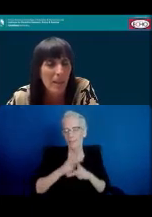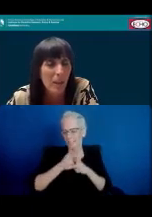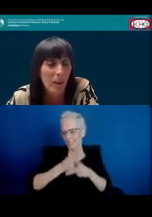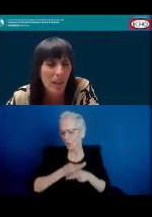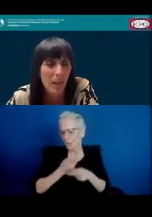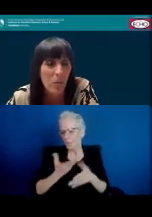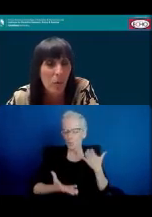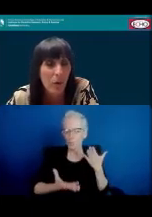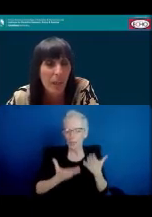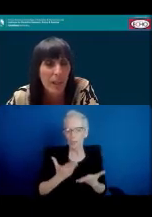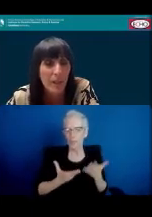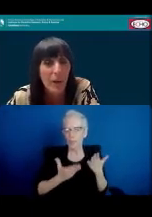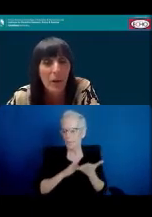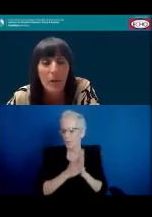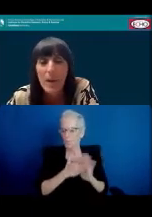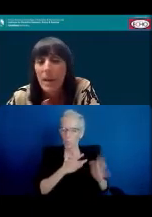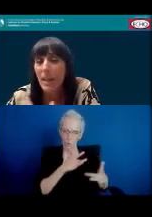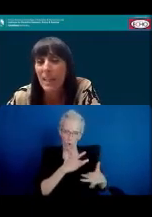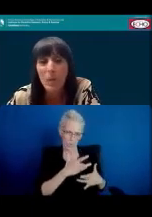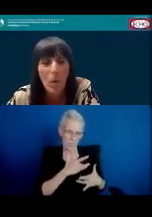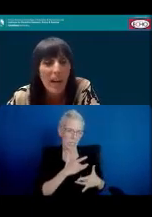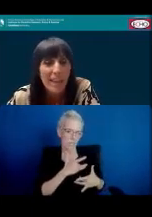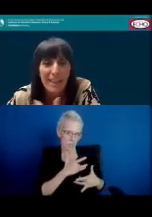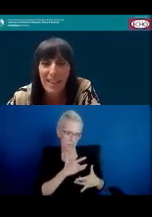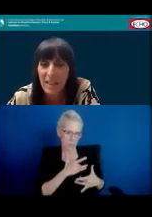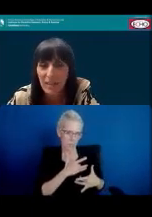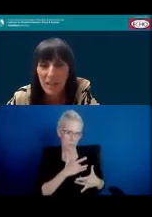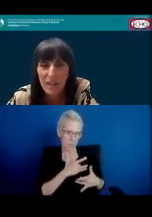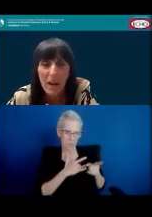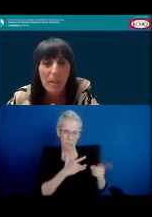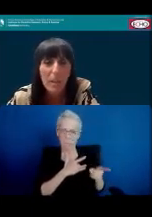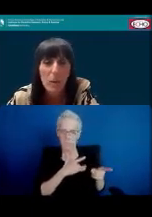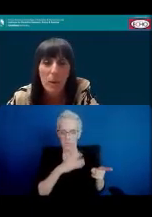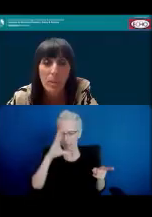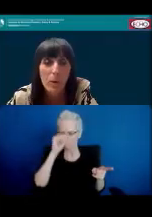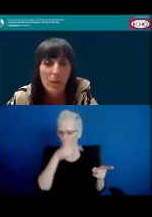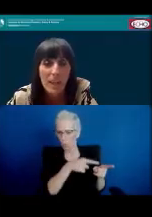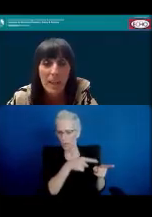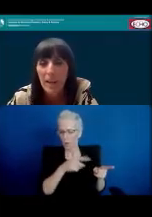start getting worried. So he's wild. He never stops moving. I'm